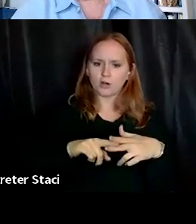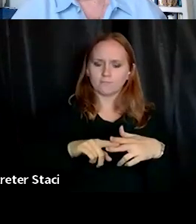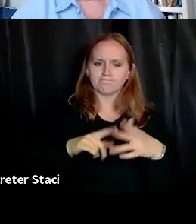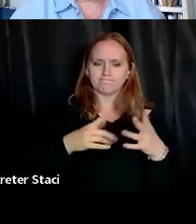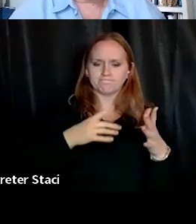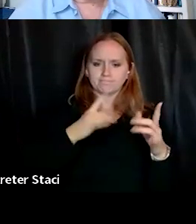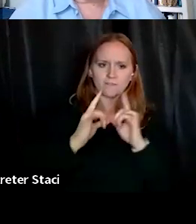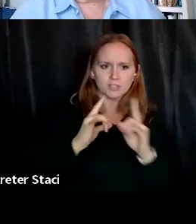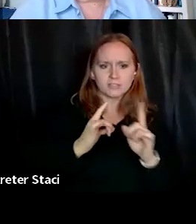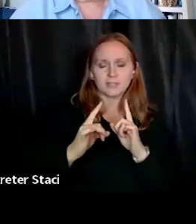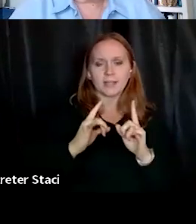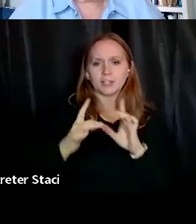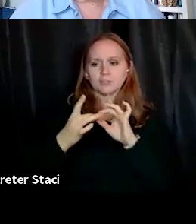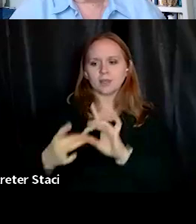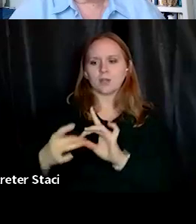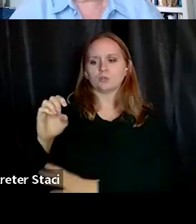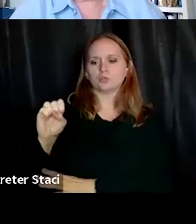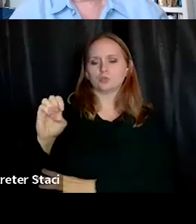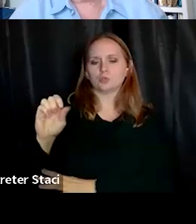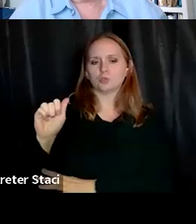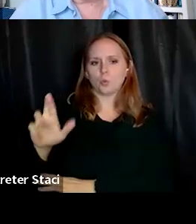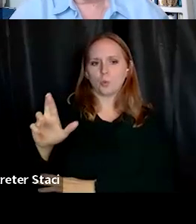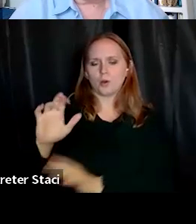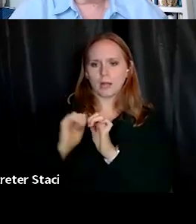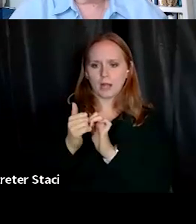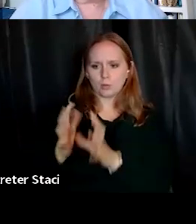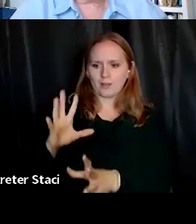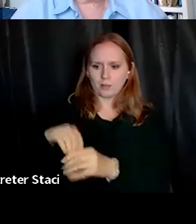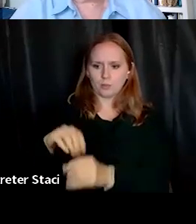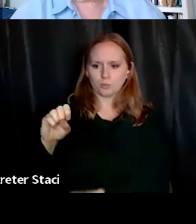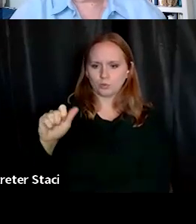about SOAR and how to include SOAR in your local CoC.